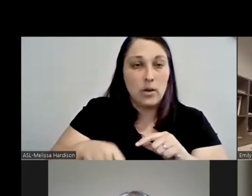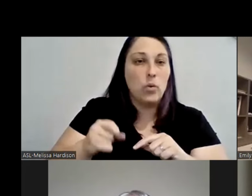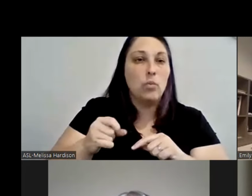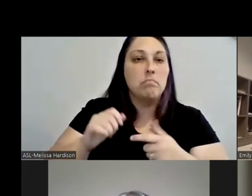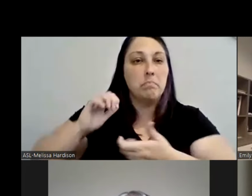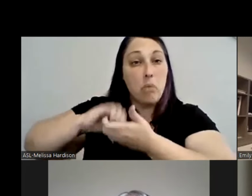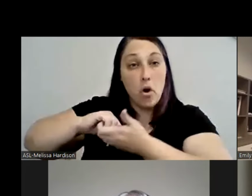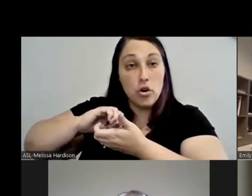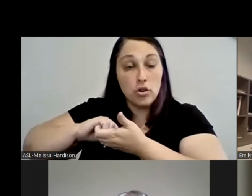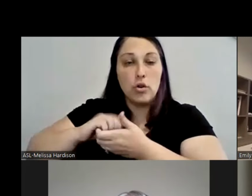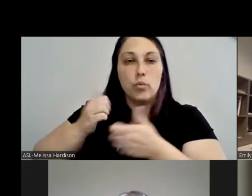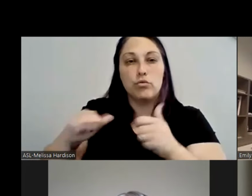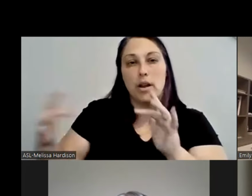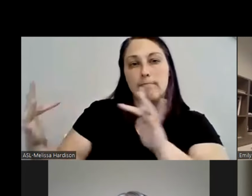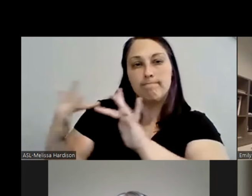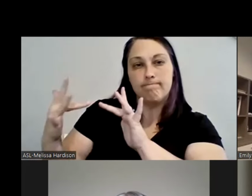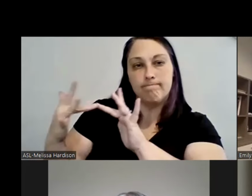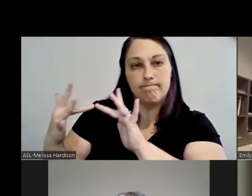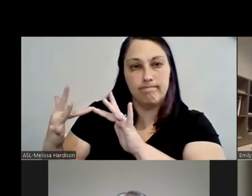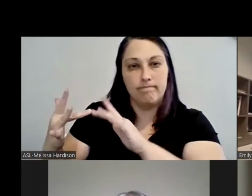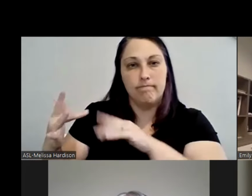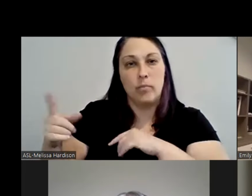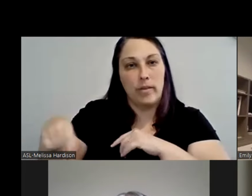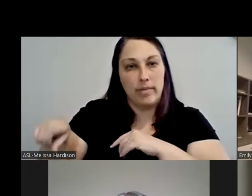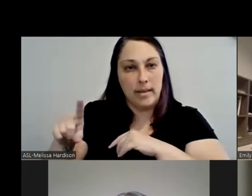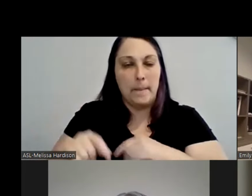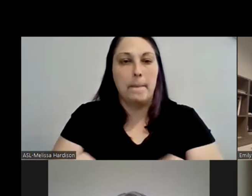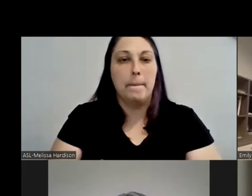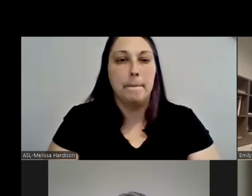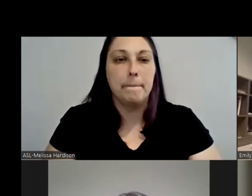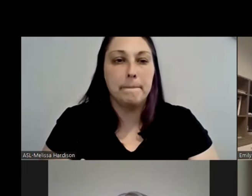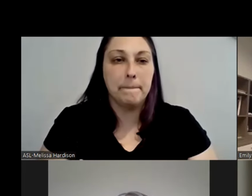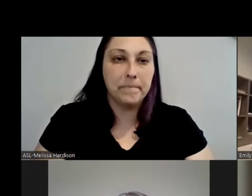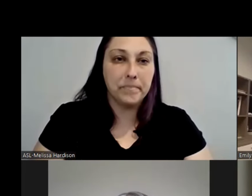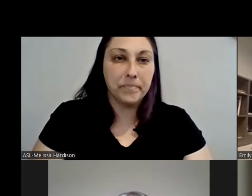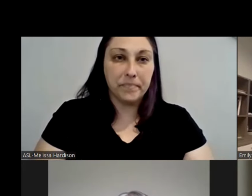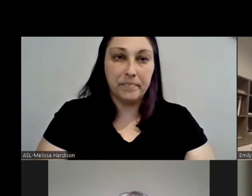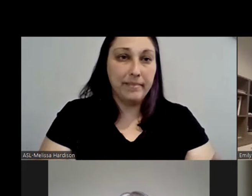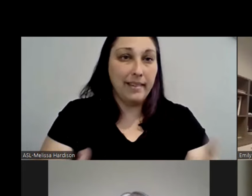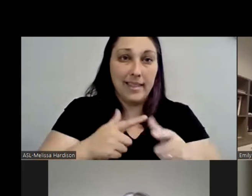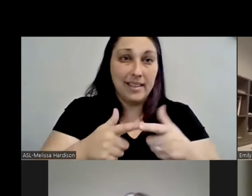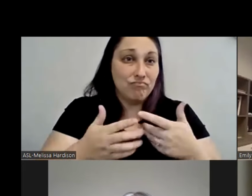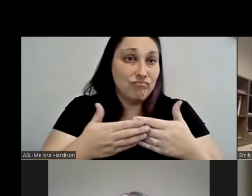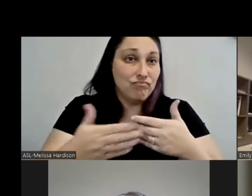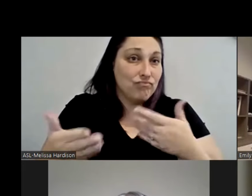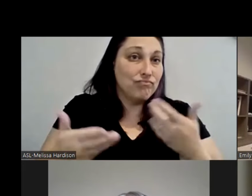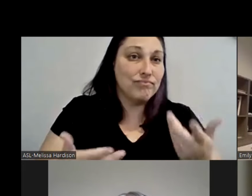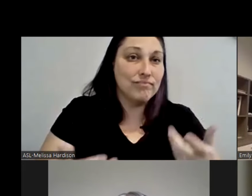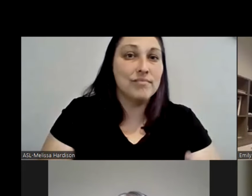Services Resource Center website, which is has set ACL.gov/Housing